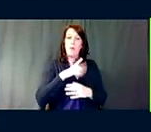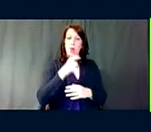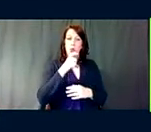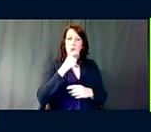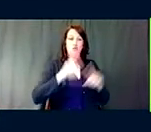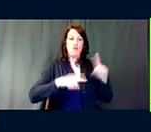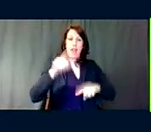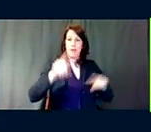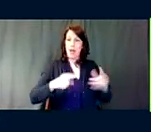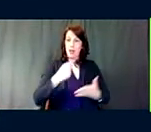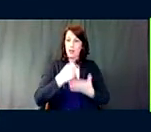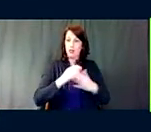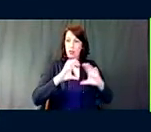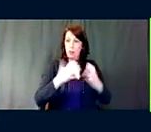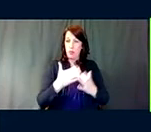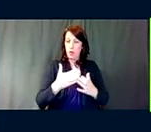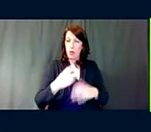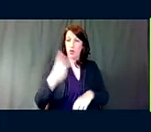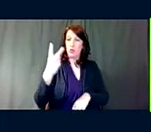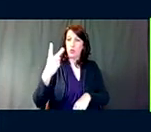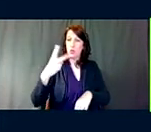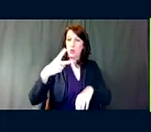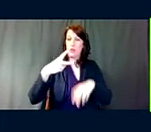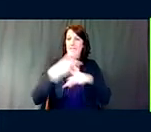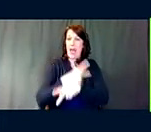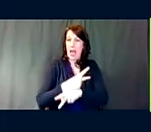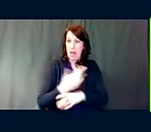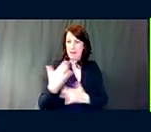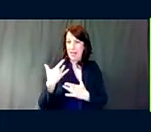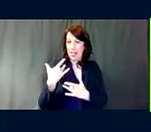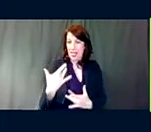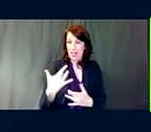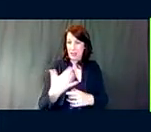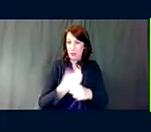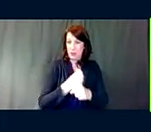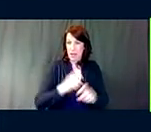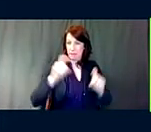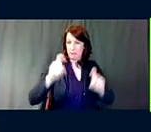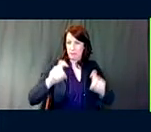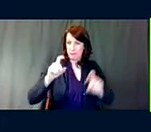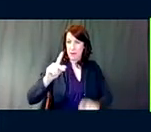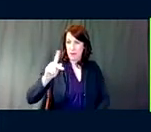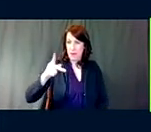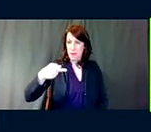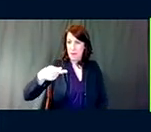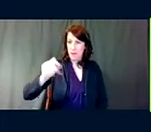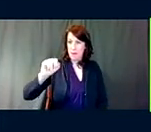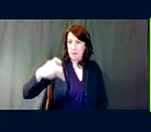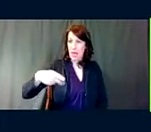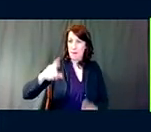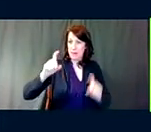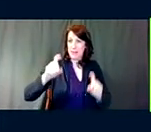FOUND WOMEN WHO WERE RANDOMIZED TO TREATMENT GROUP WERE TWICE AS LIKELY TO RECEIVE A PAP TEST AND THAT ABOUT A THIRD OF OUR